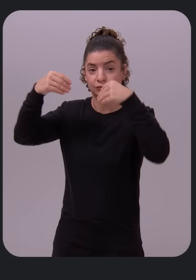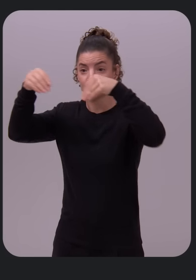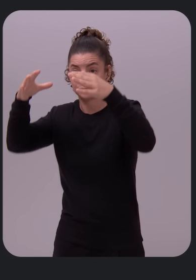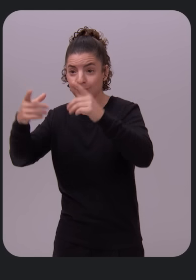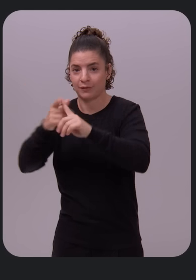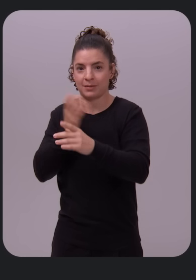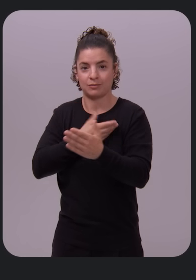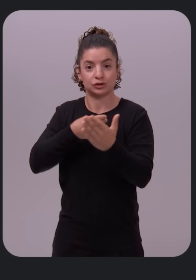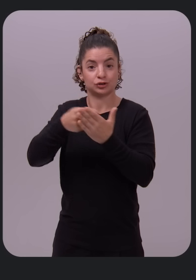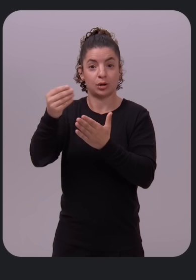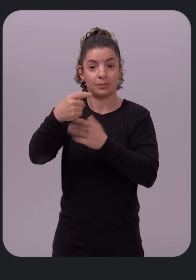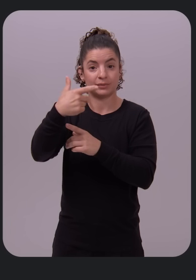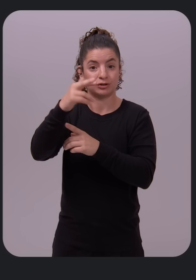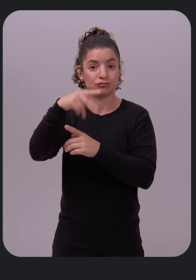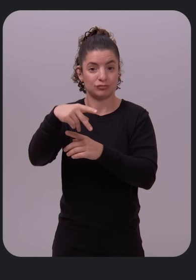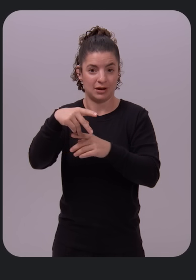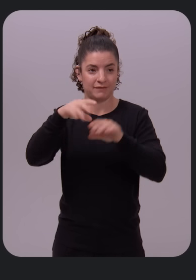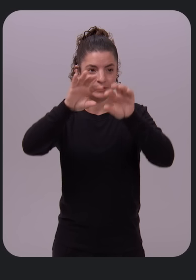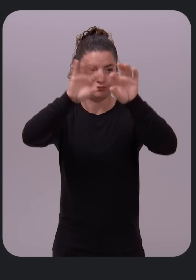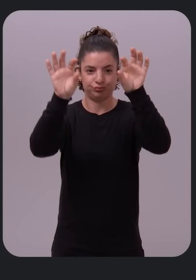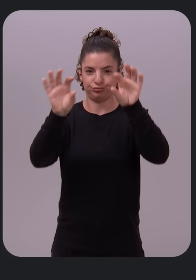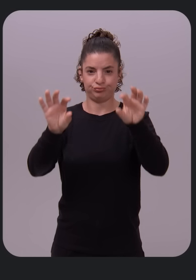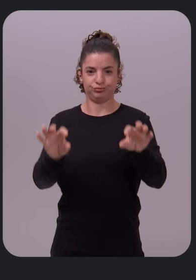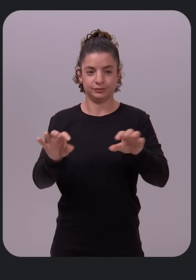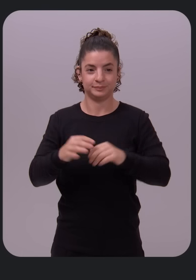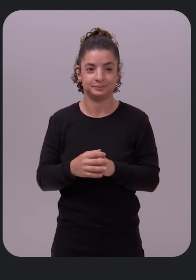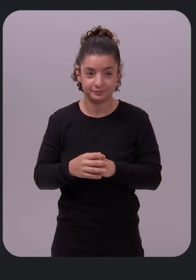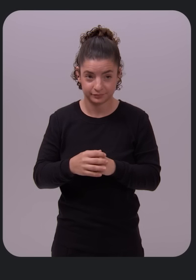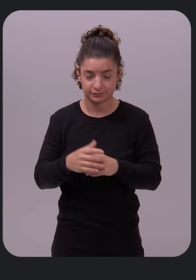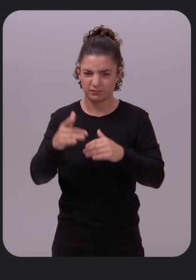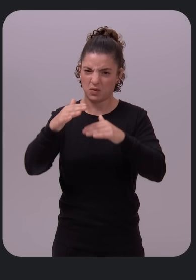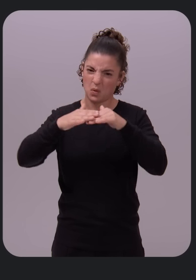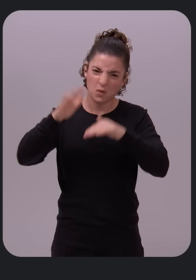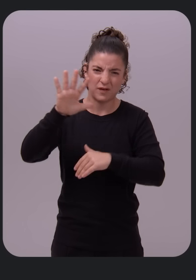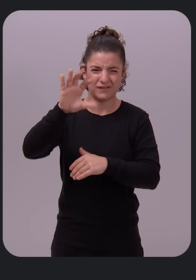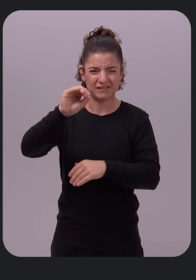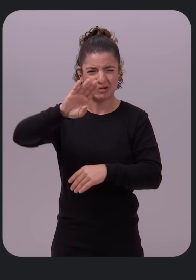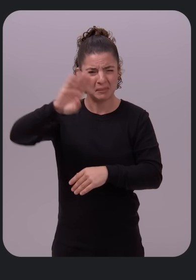and retailers from our shopping graph, which has over 50 billion